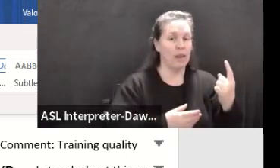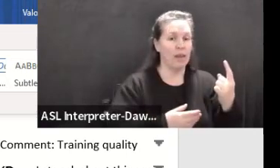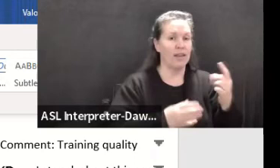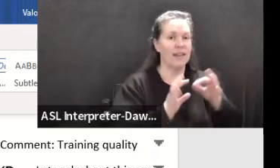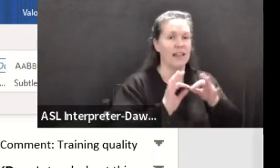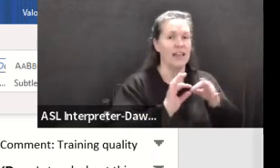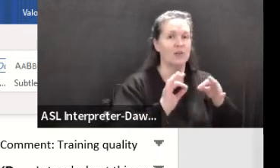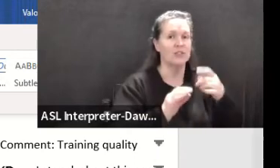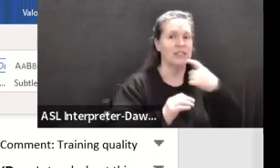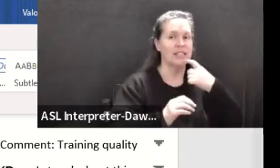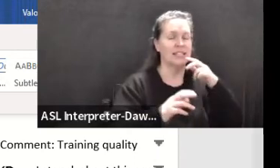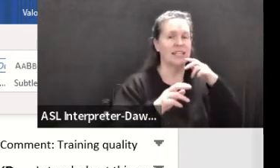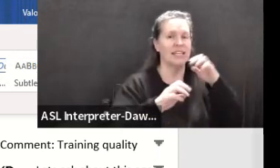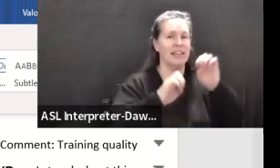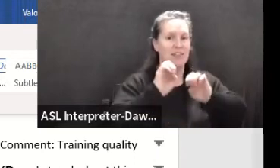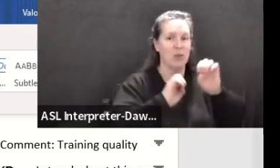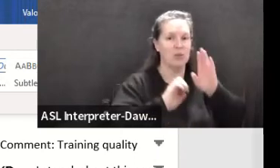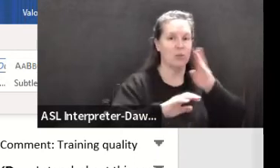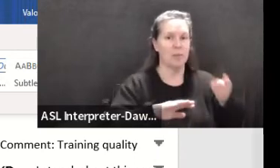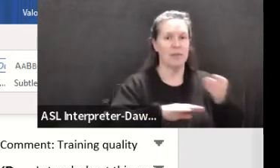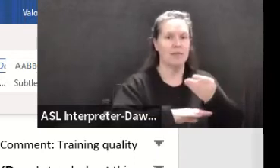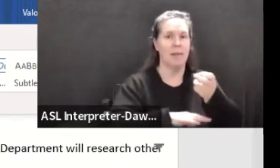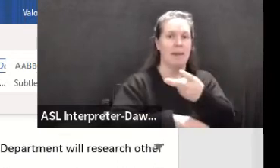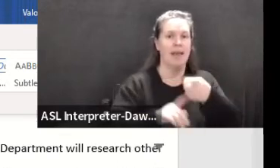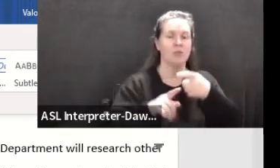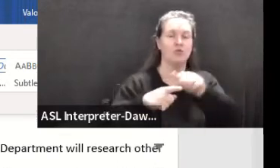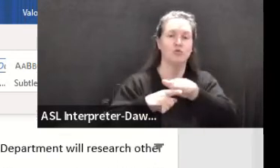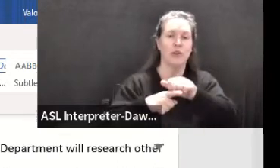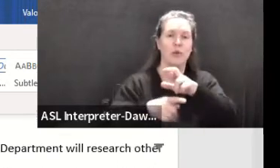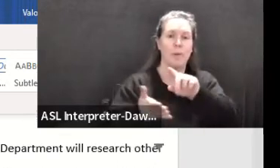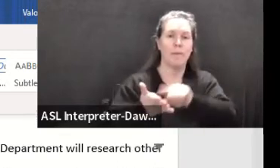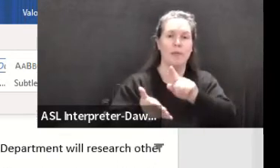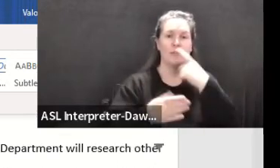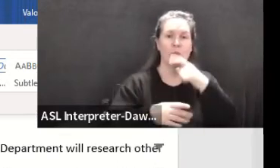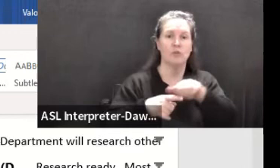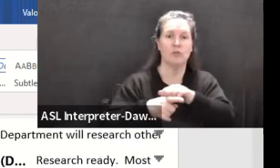evaluations will be returned to the trainer or publisher of the training. I don't think you need that language.